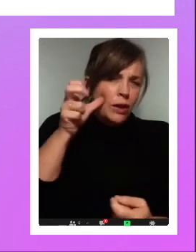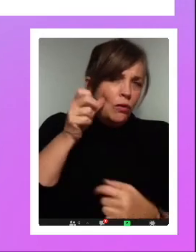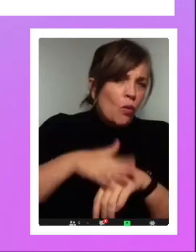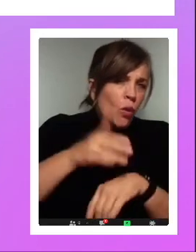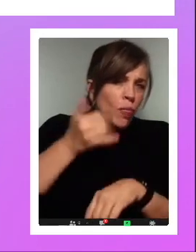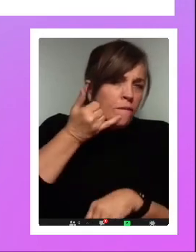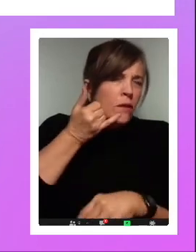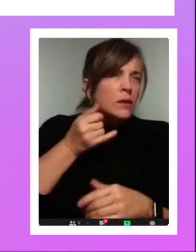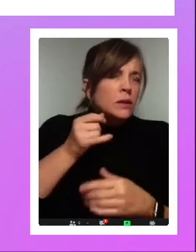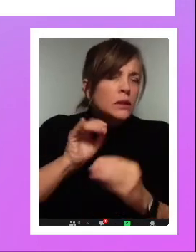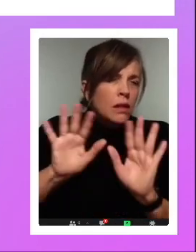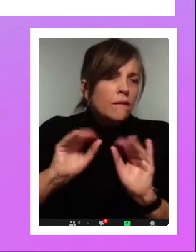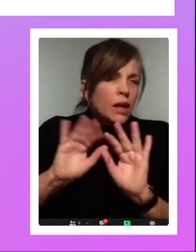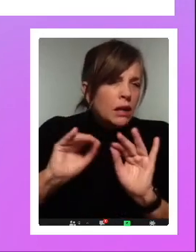or supported the email environment.